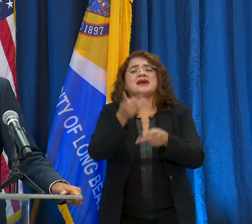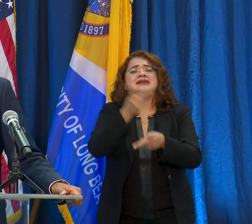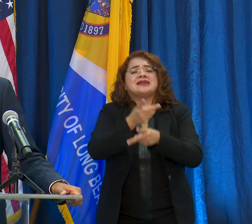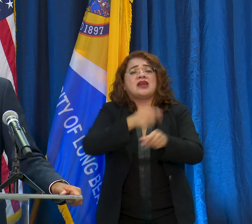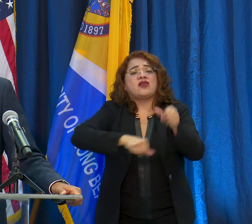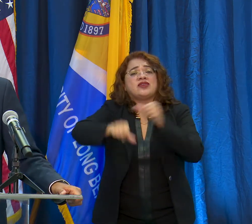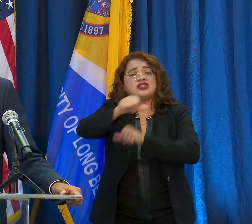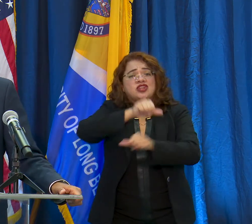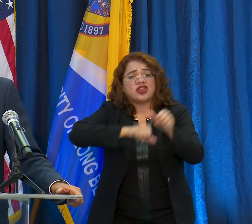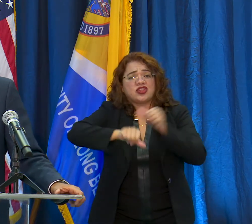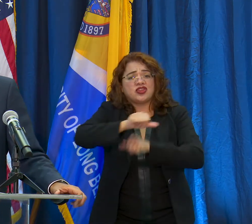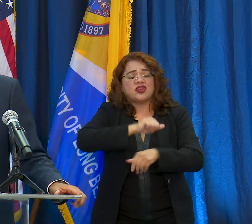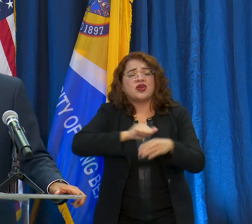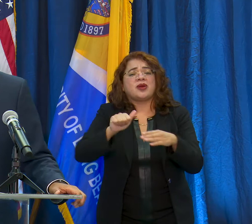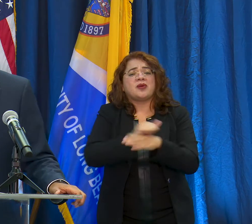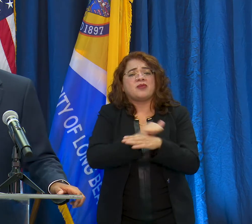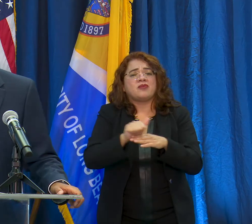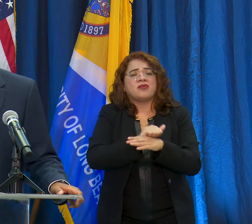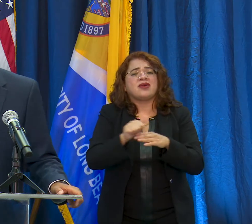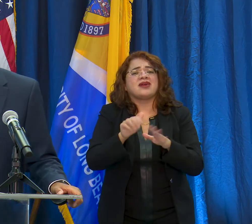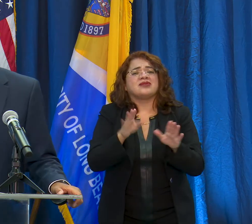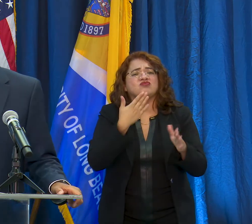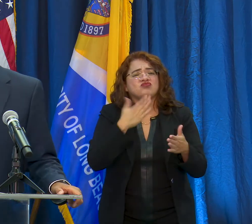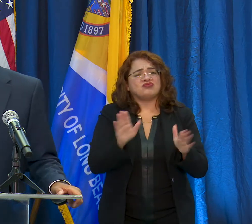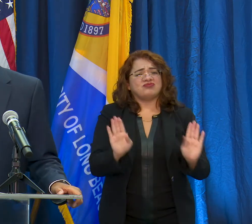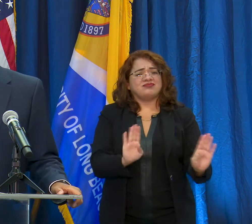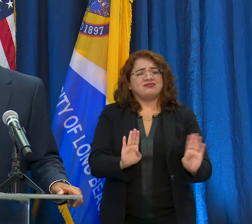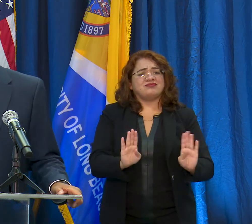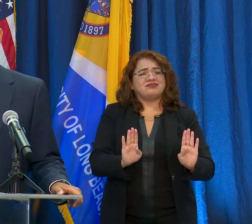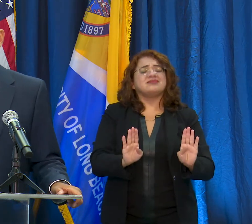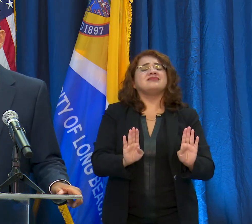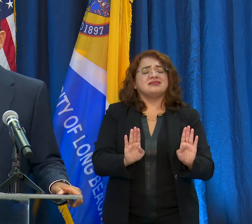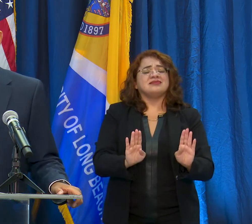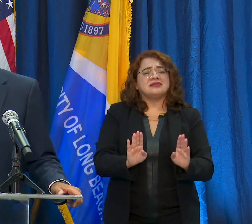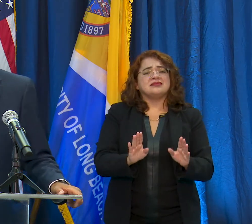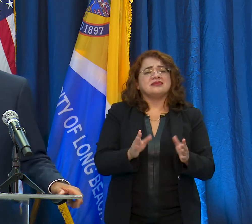of our families. Even so, we know there's also good news that's